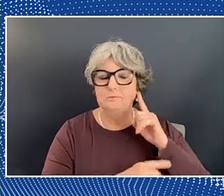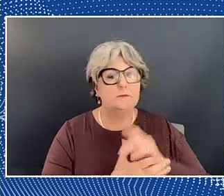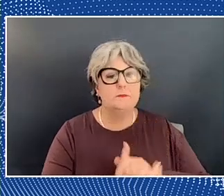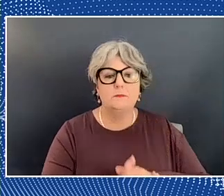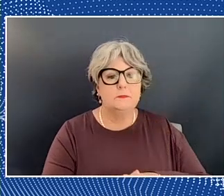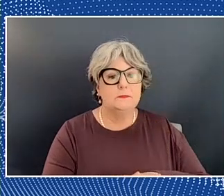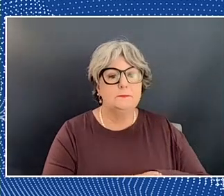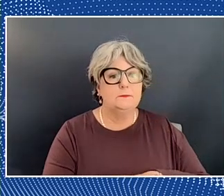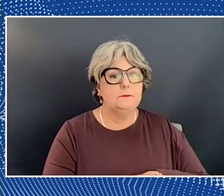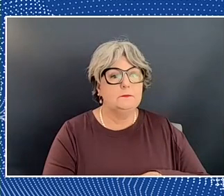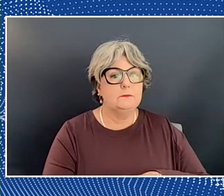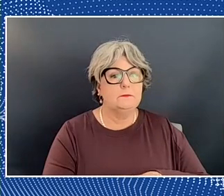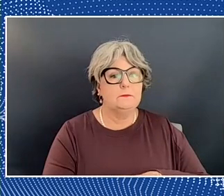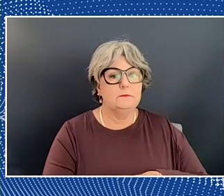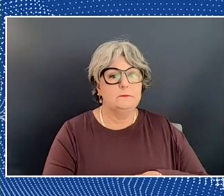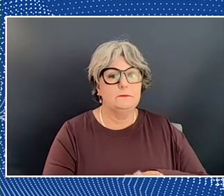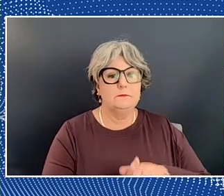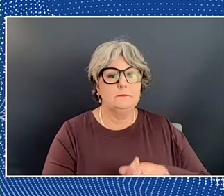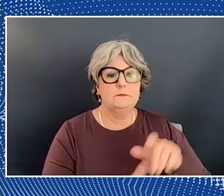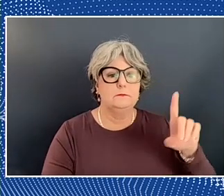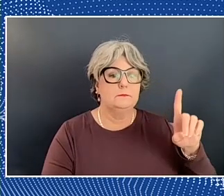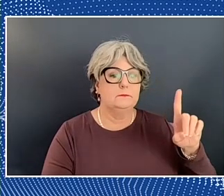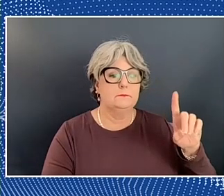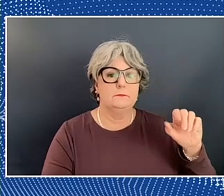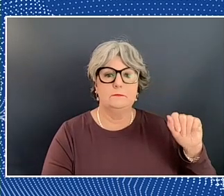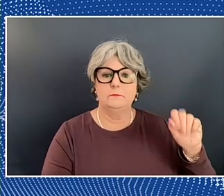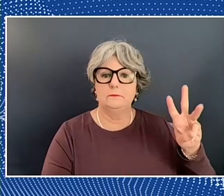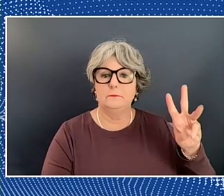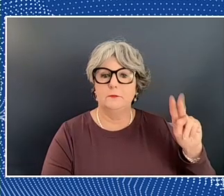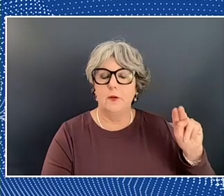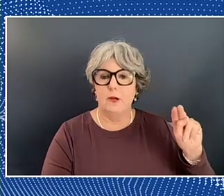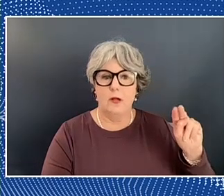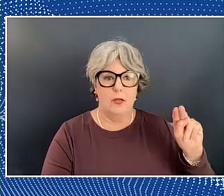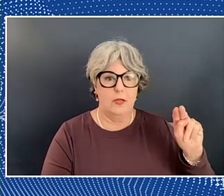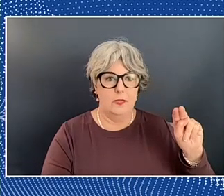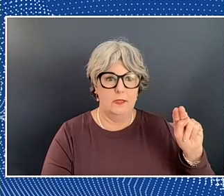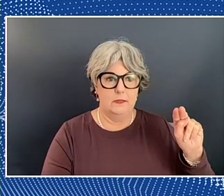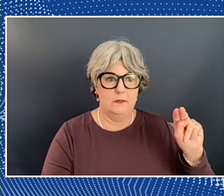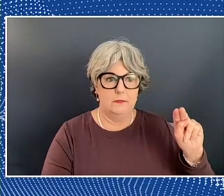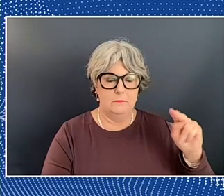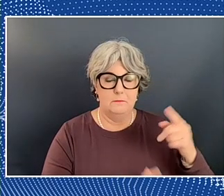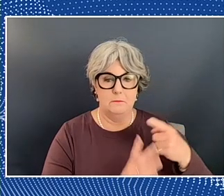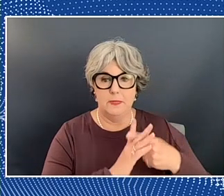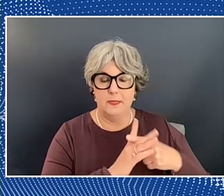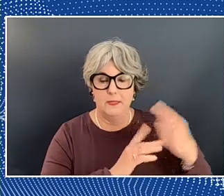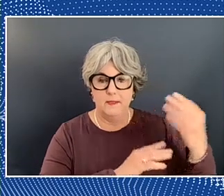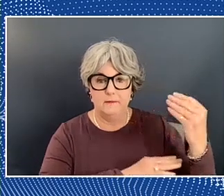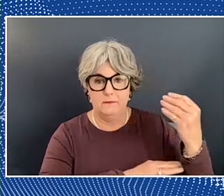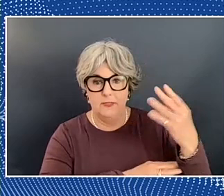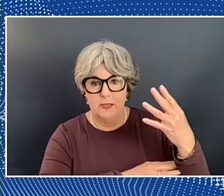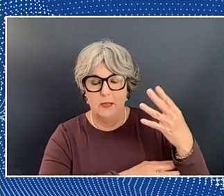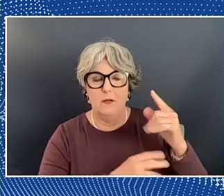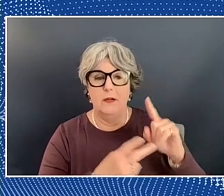So, Dawn, if you could turn your audio and video on, and then we could begin with you.